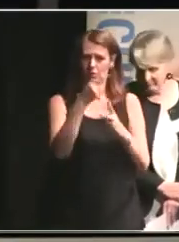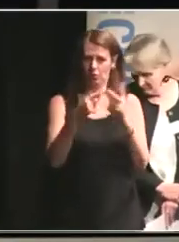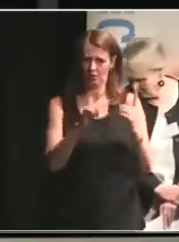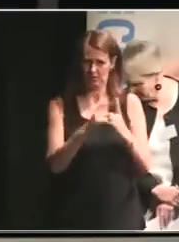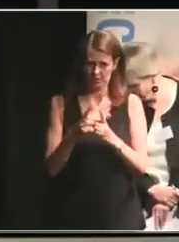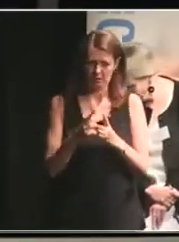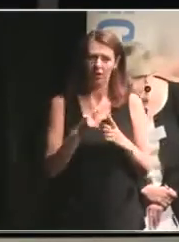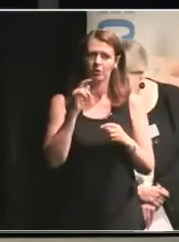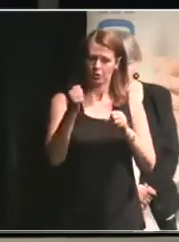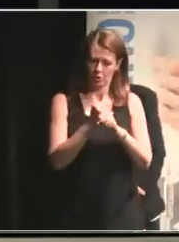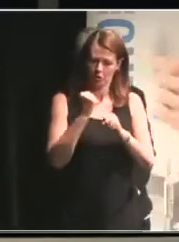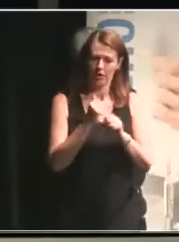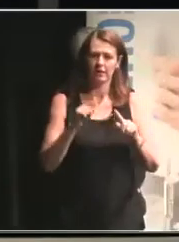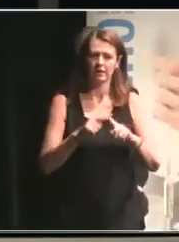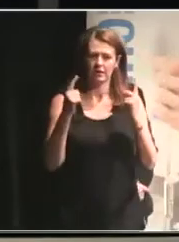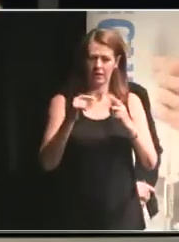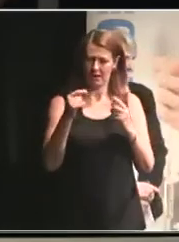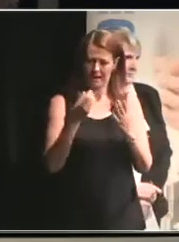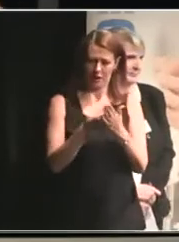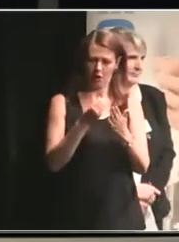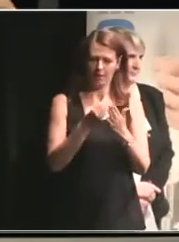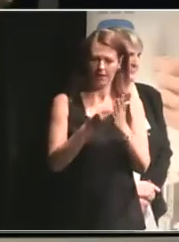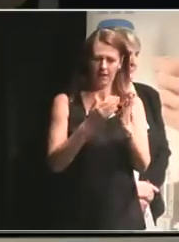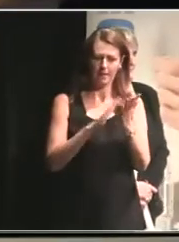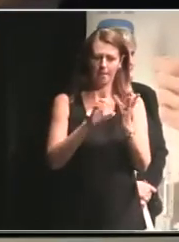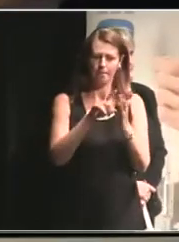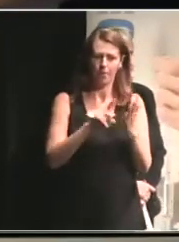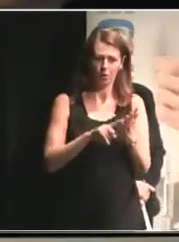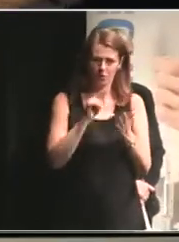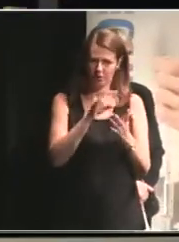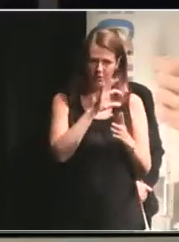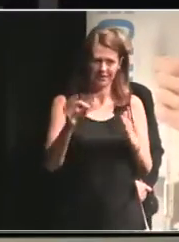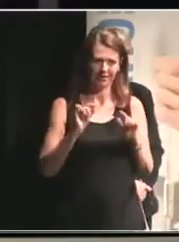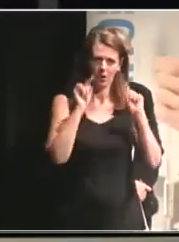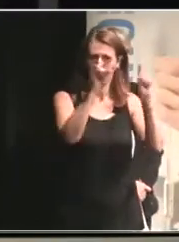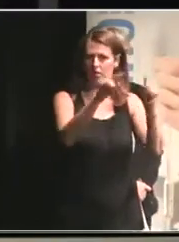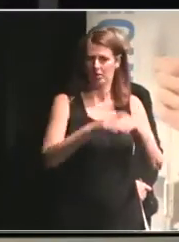to create a different economic model so that they don't make it out there and somehow you know